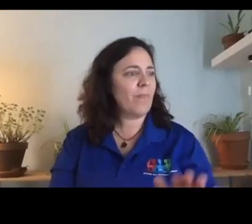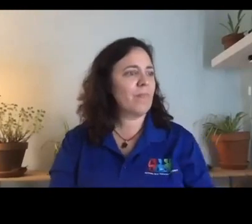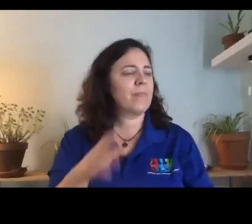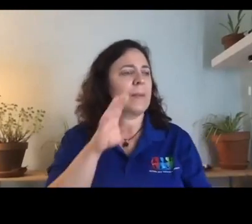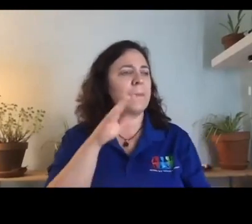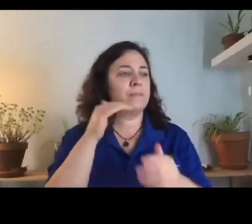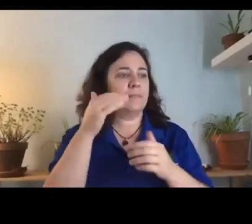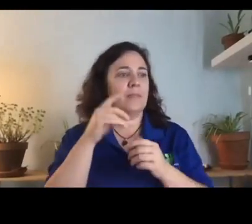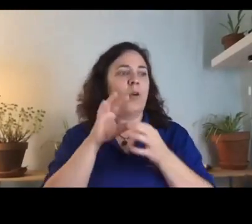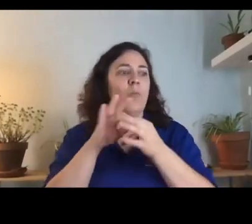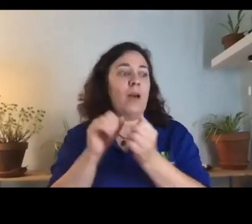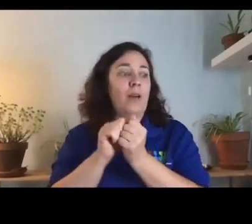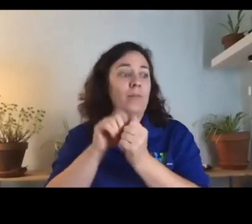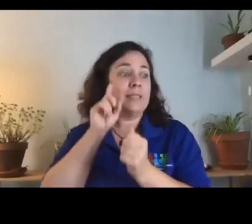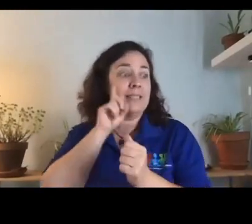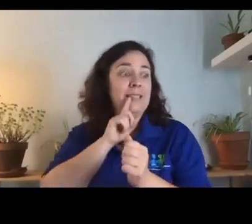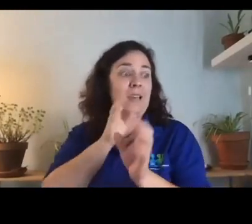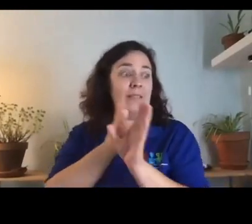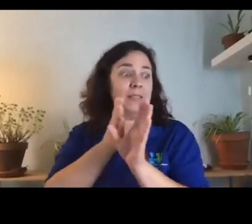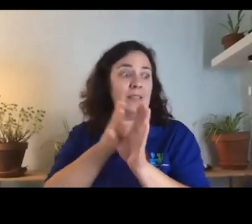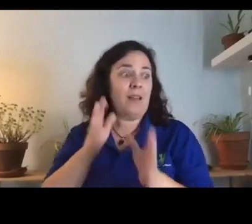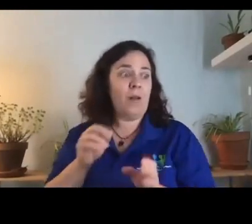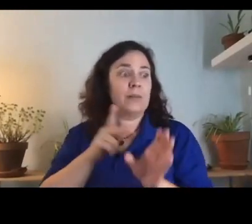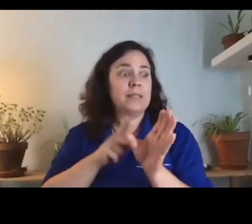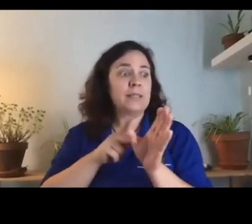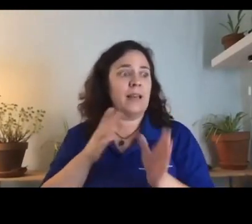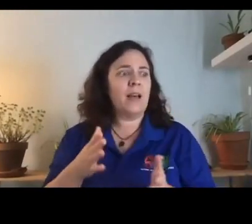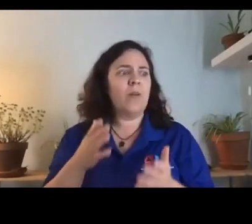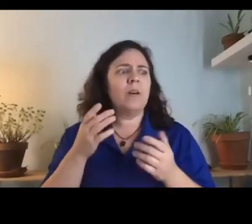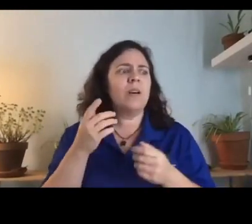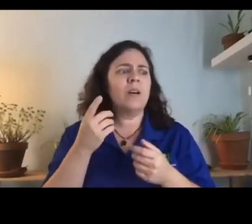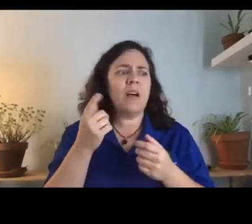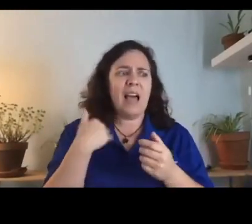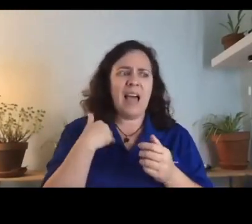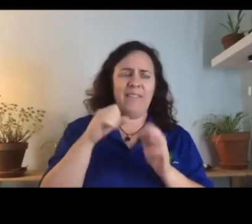I think you're right it's working progress.